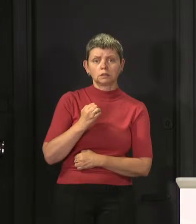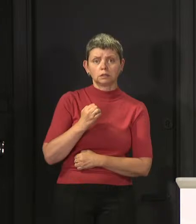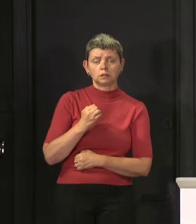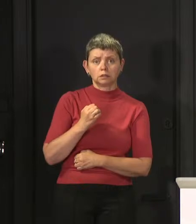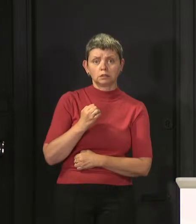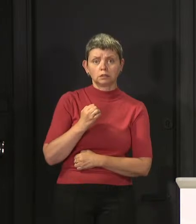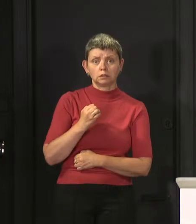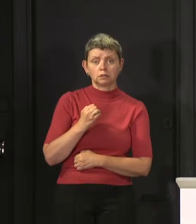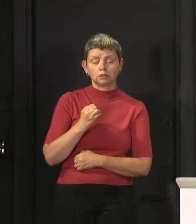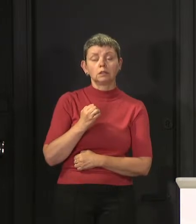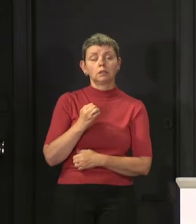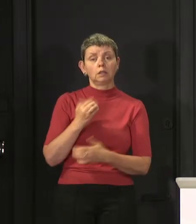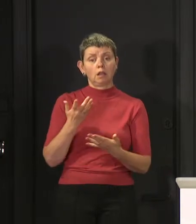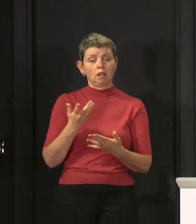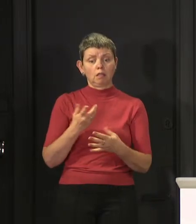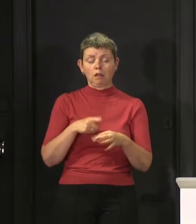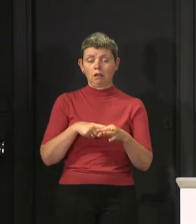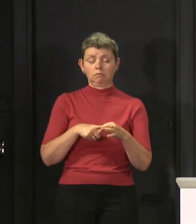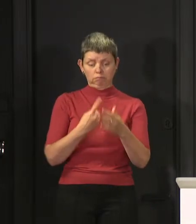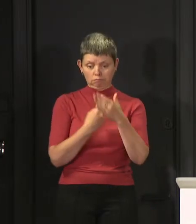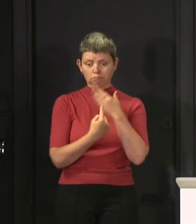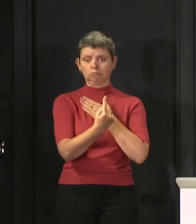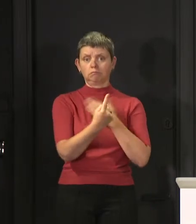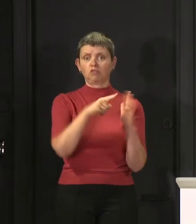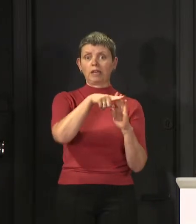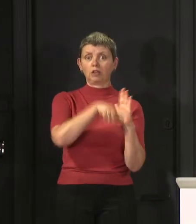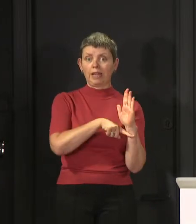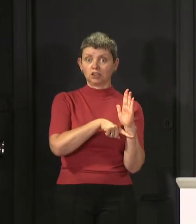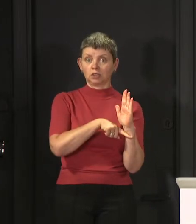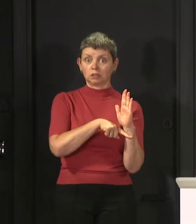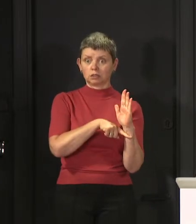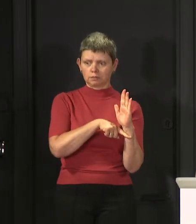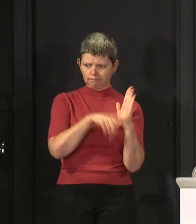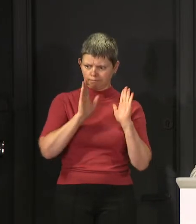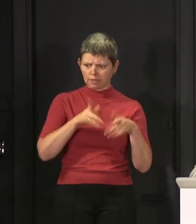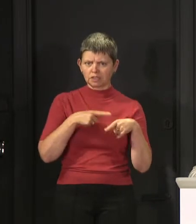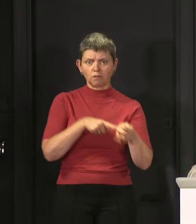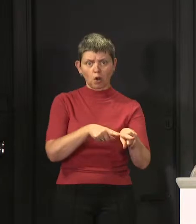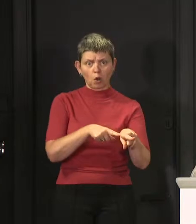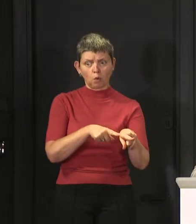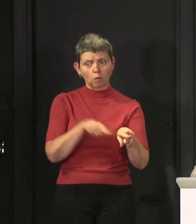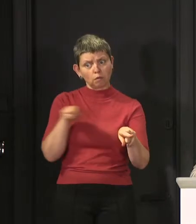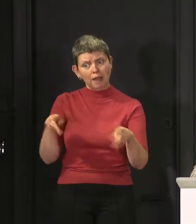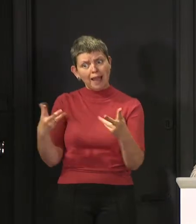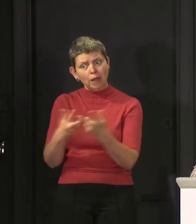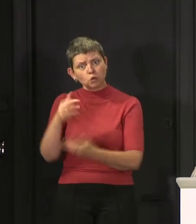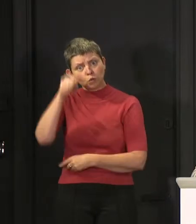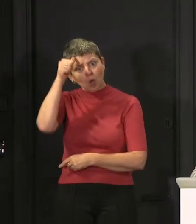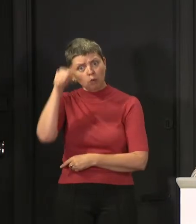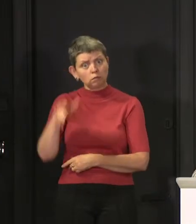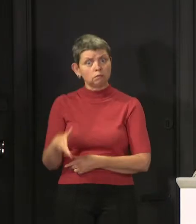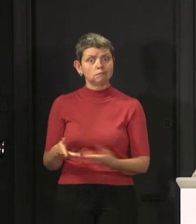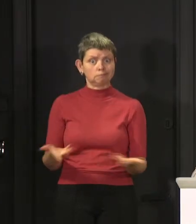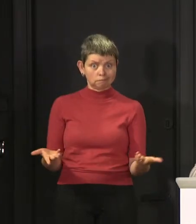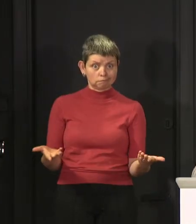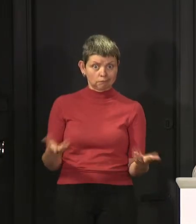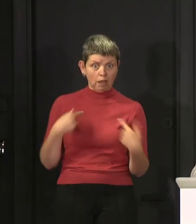whatever they will be at that time, and we haven't taken decisions right now, will still apply. And how will people know? Because I'm telling people that and wanting people to